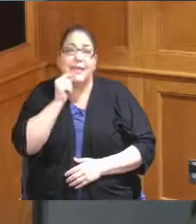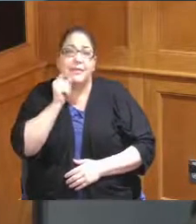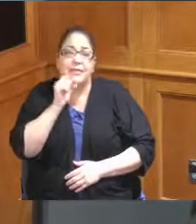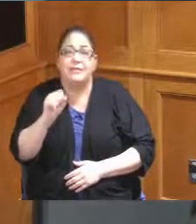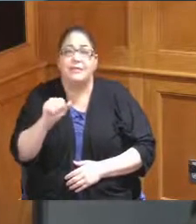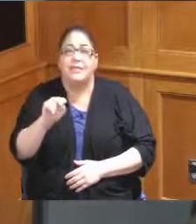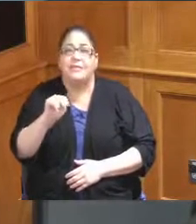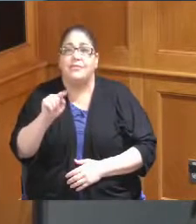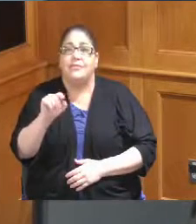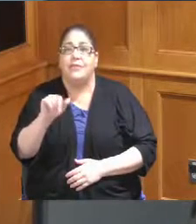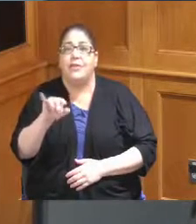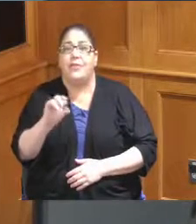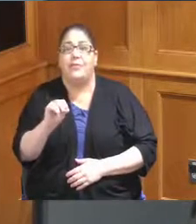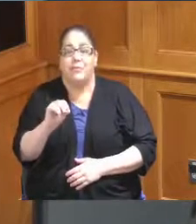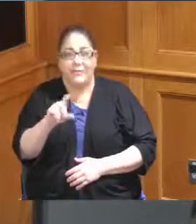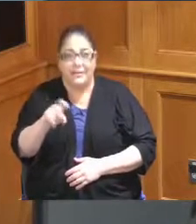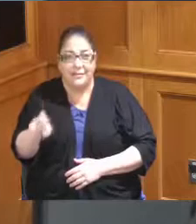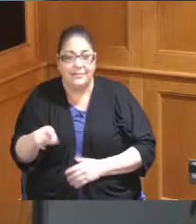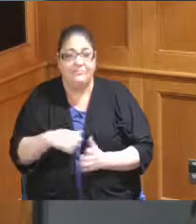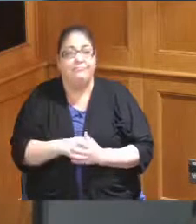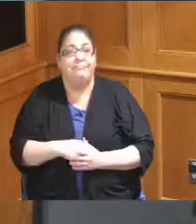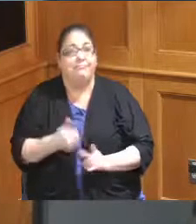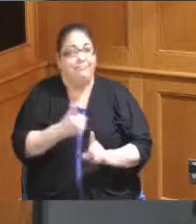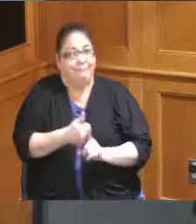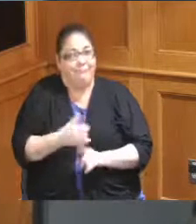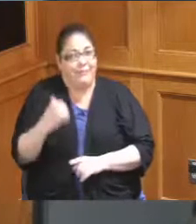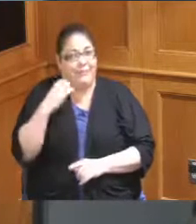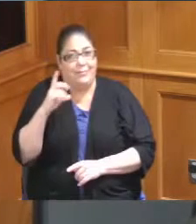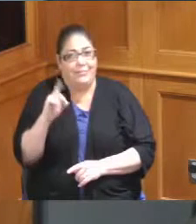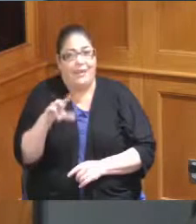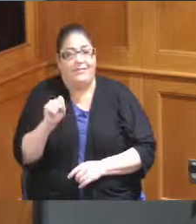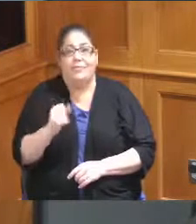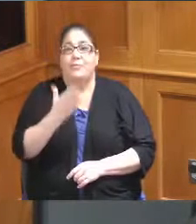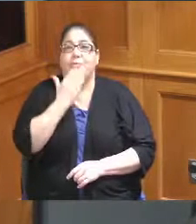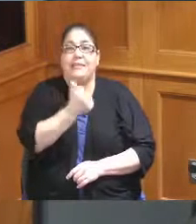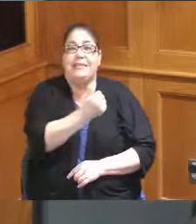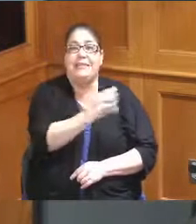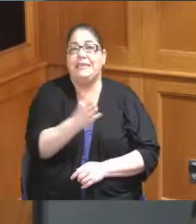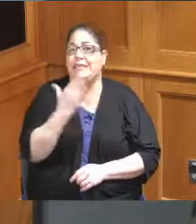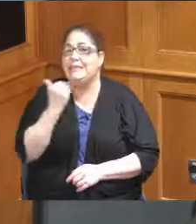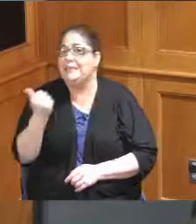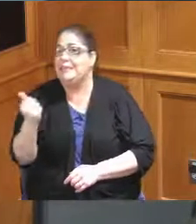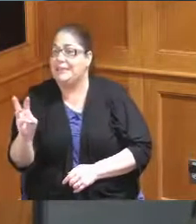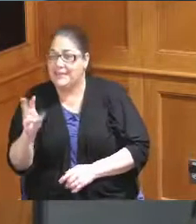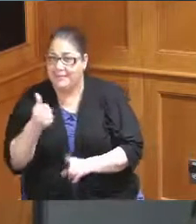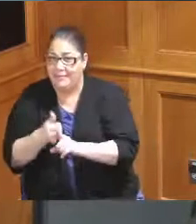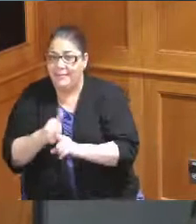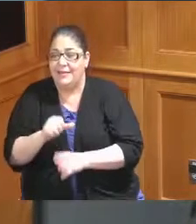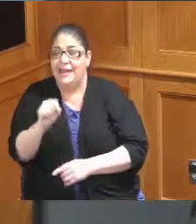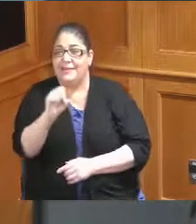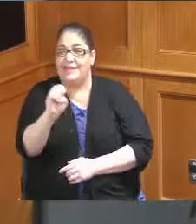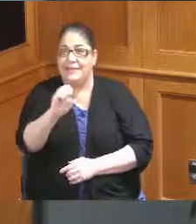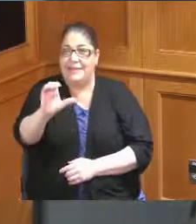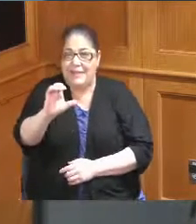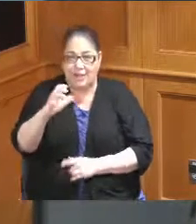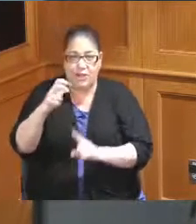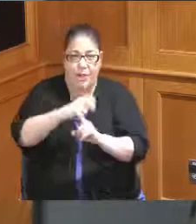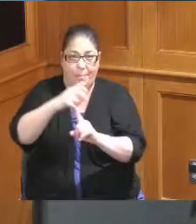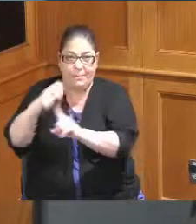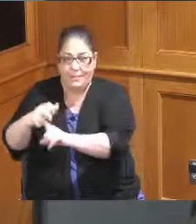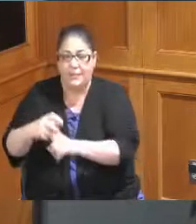whereas coach Davis achieved two sweet 16 appearances two SEC championships two second round